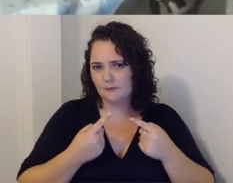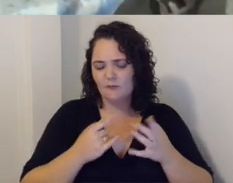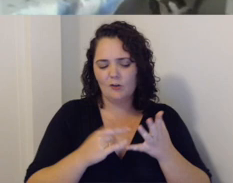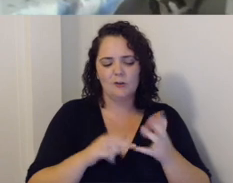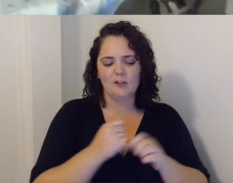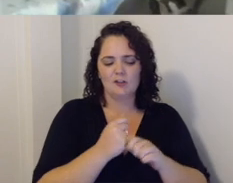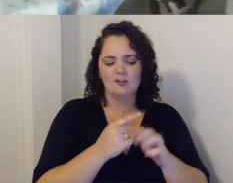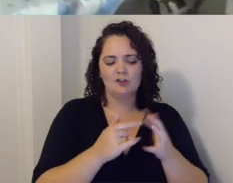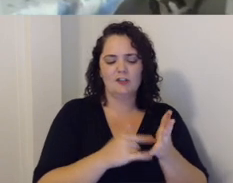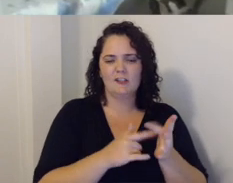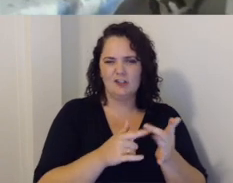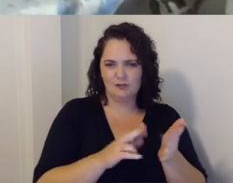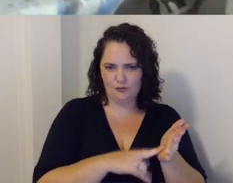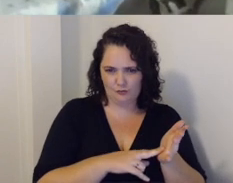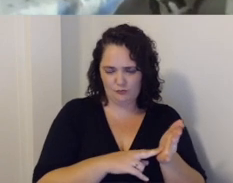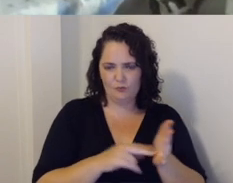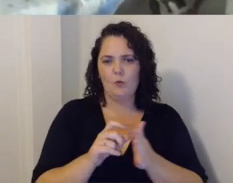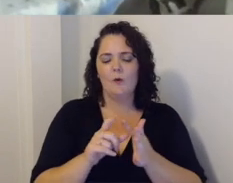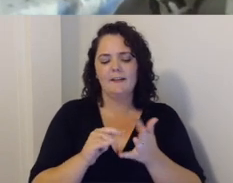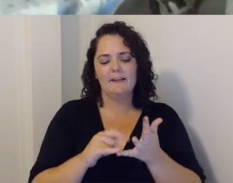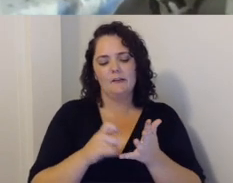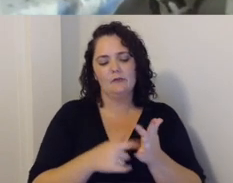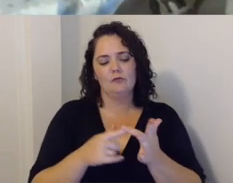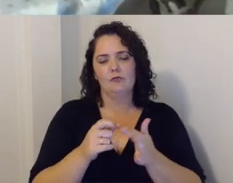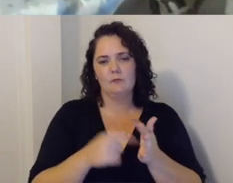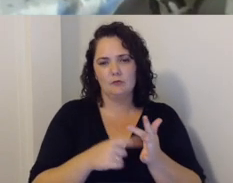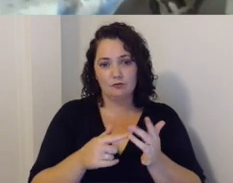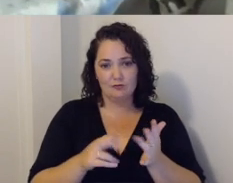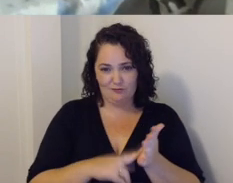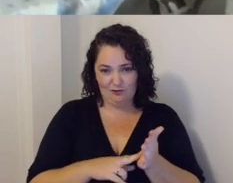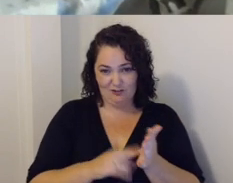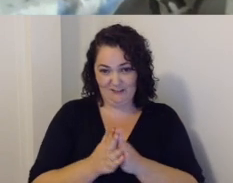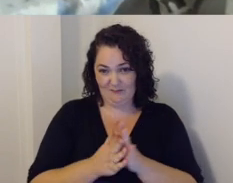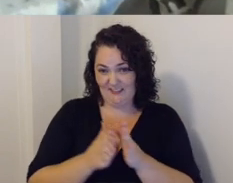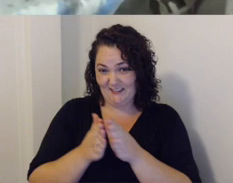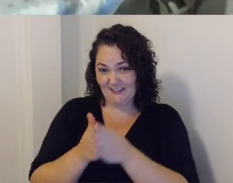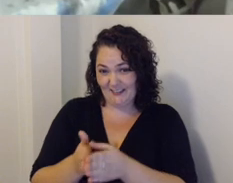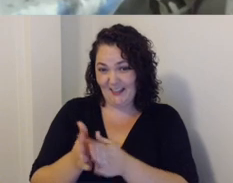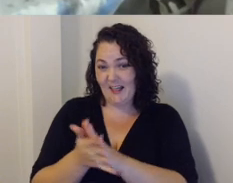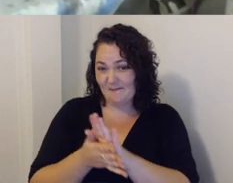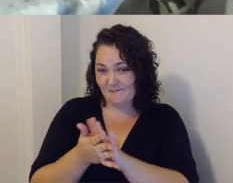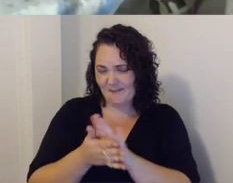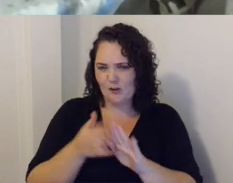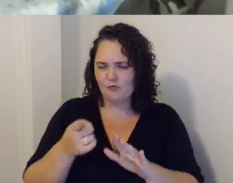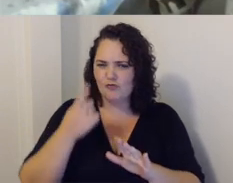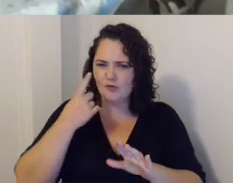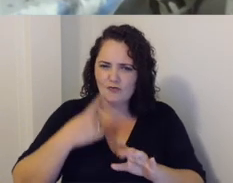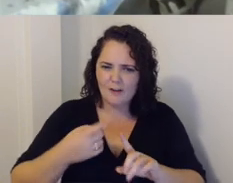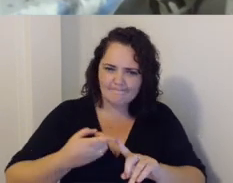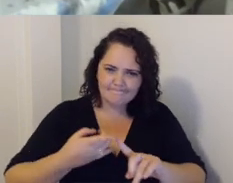is um description is trying to um is really trying to define a particular part of the body through